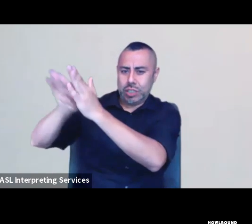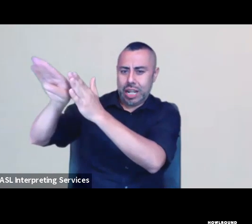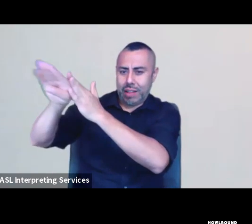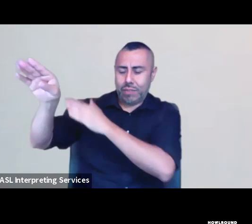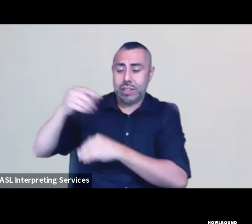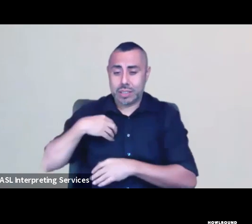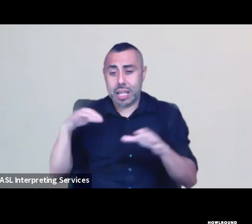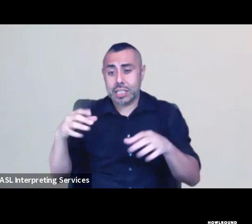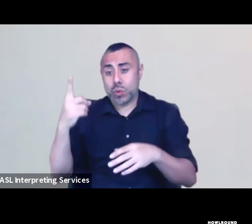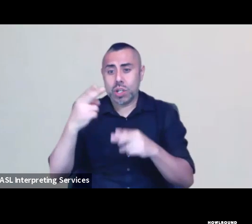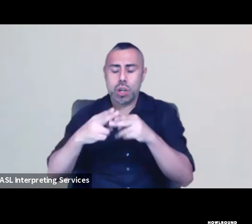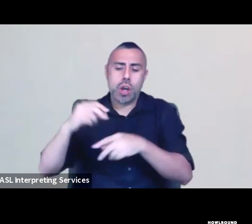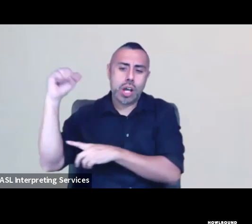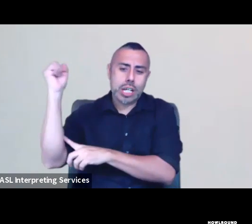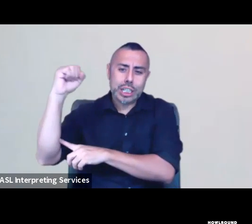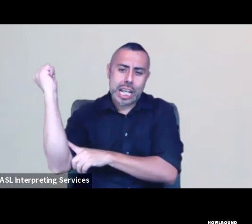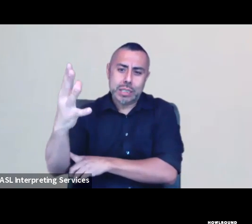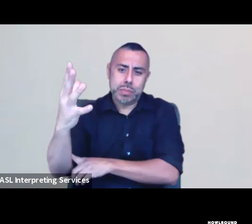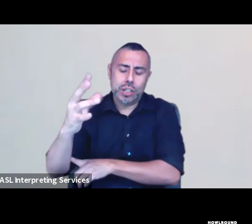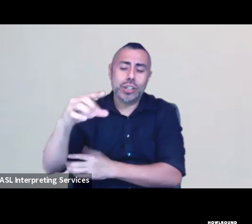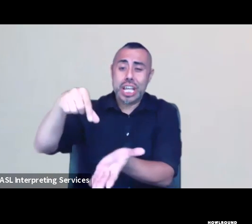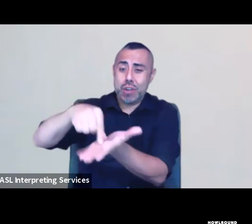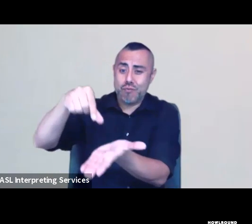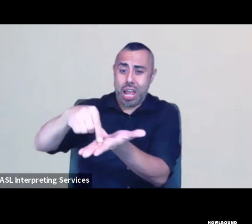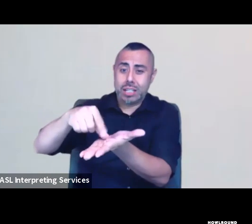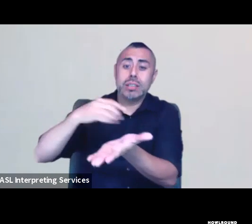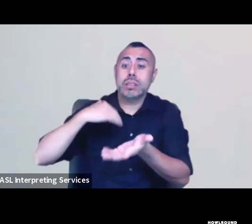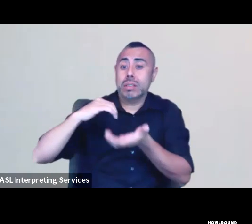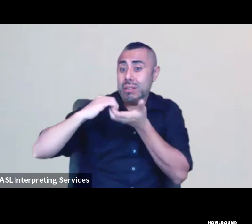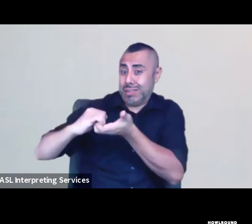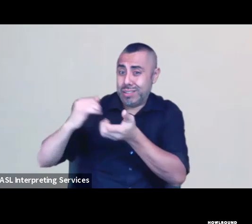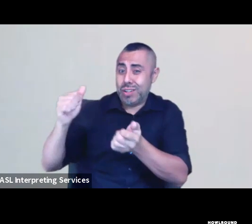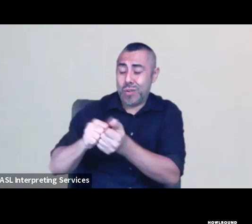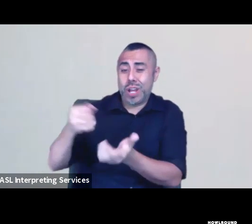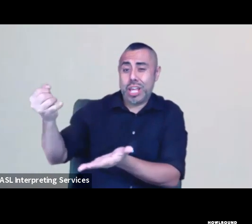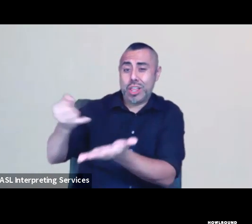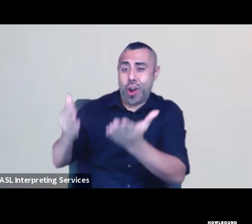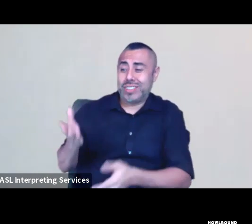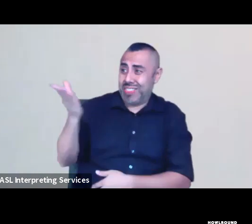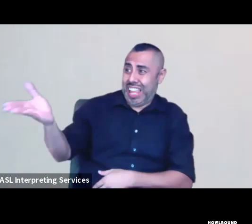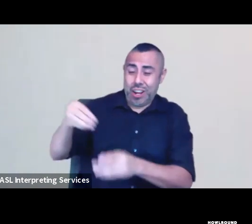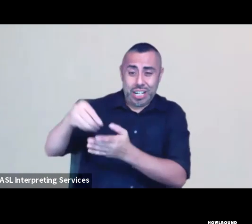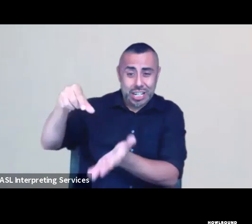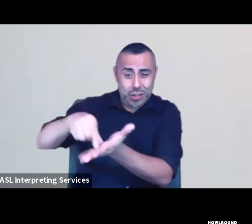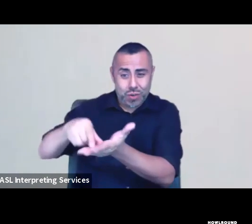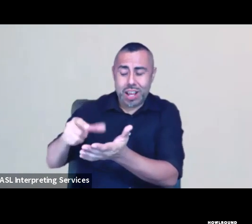where I collaborated with artists in Iraq and we communicated through videoconferencing software. At that time it was Skype,